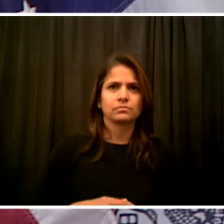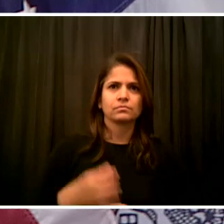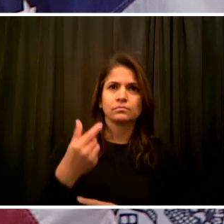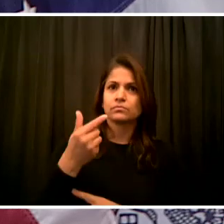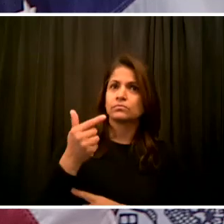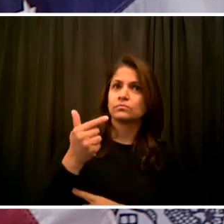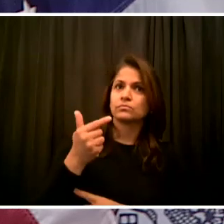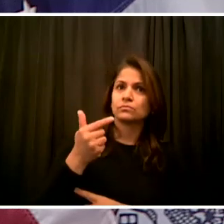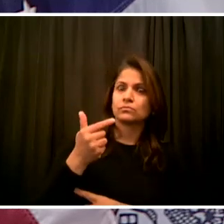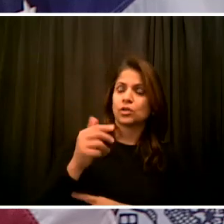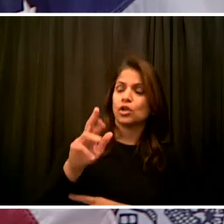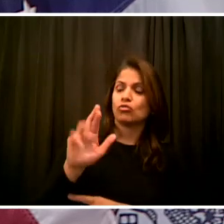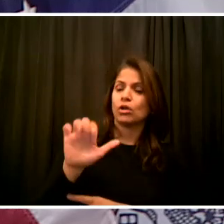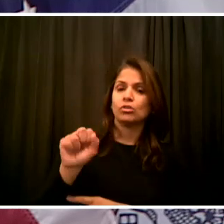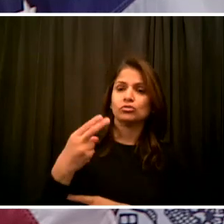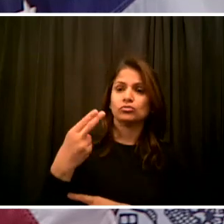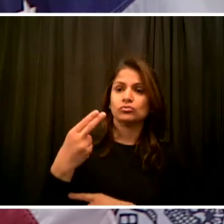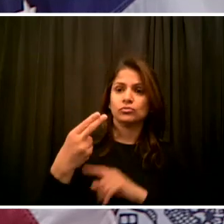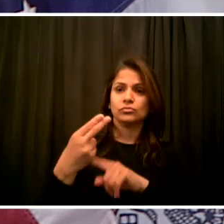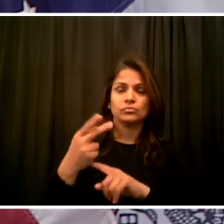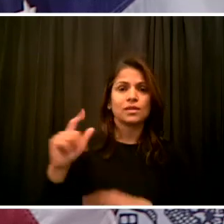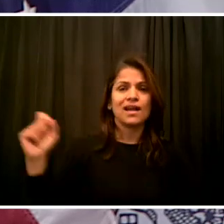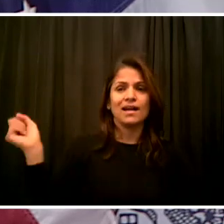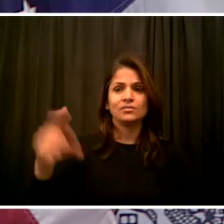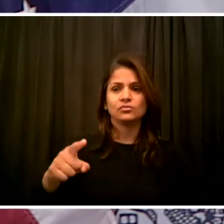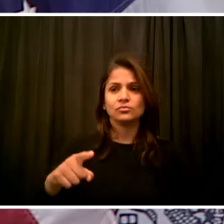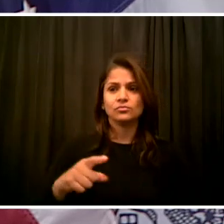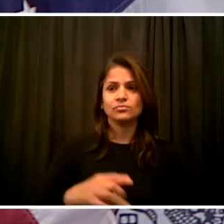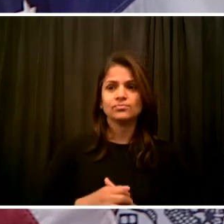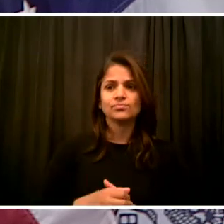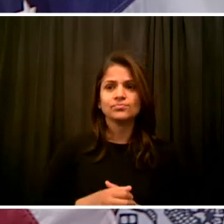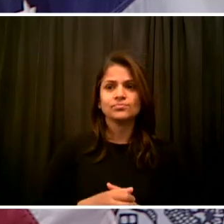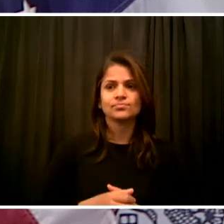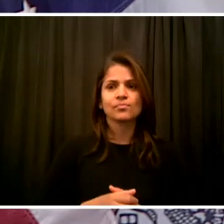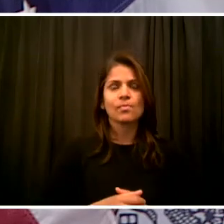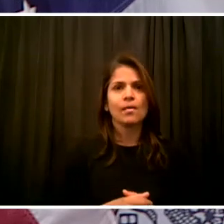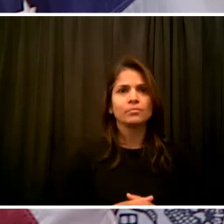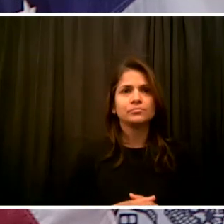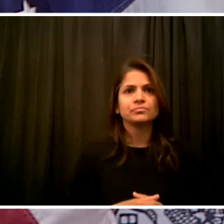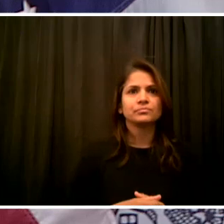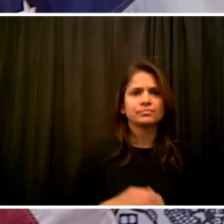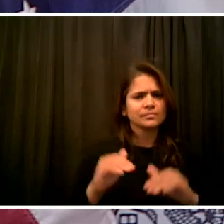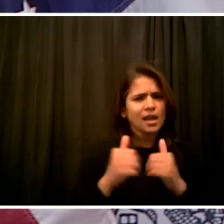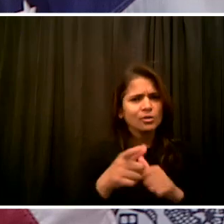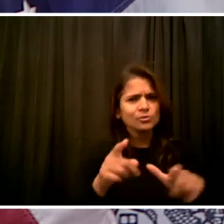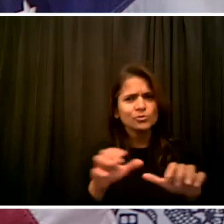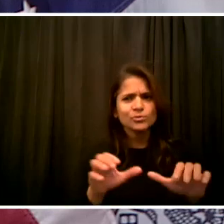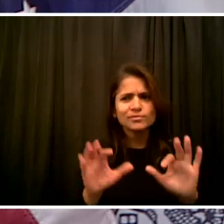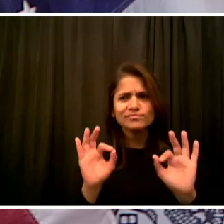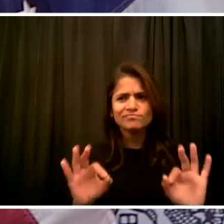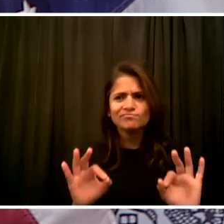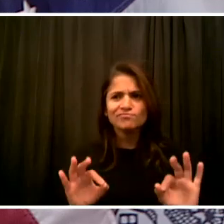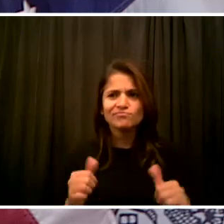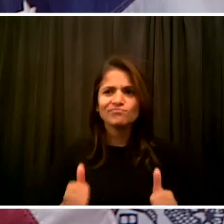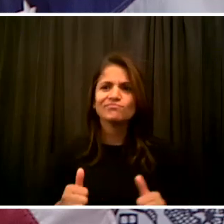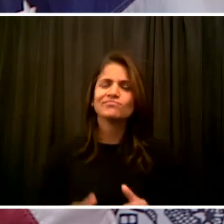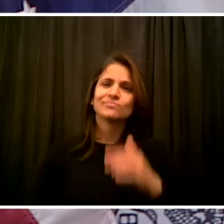NEXT, GARTH.